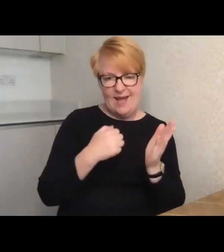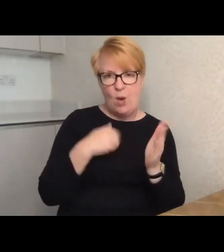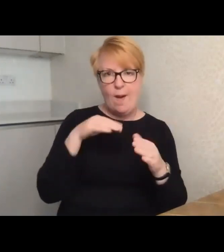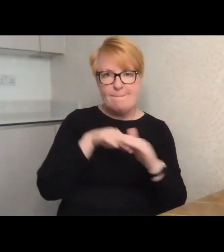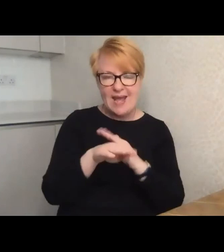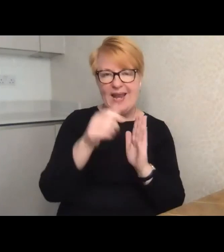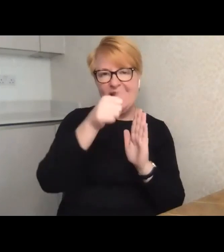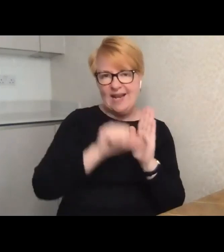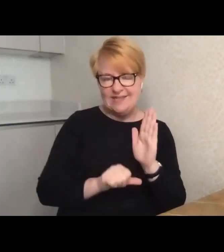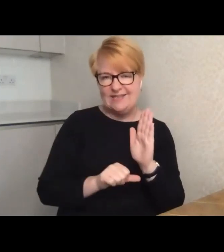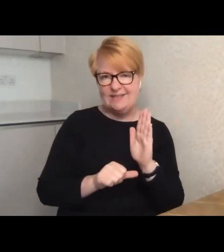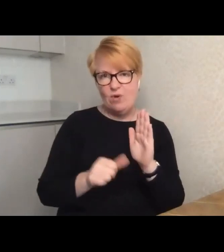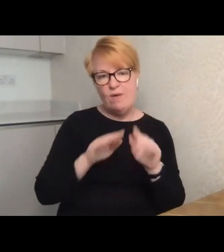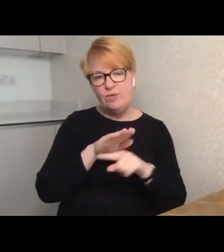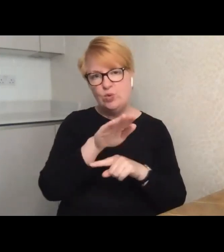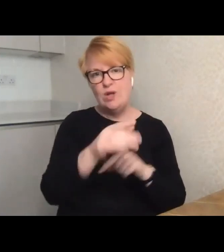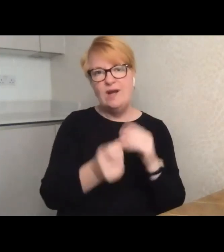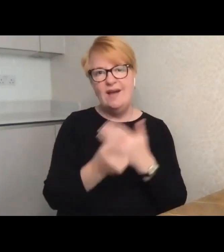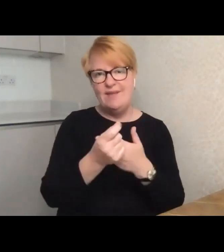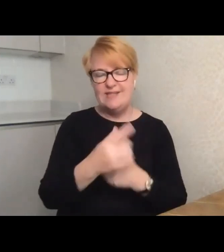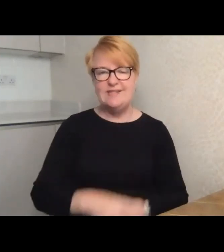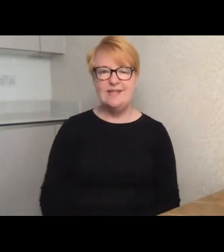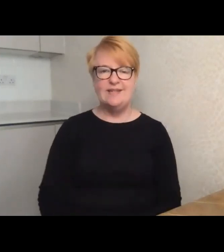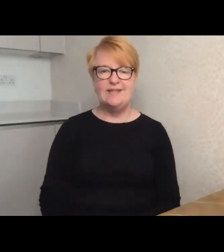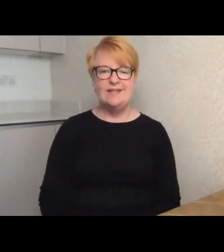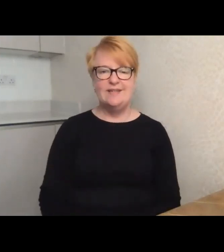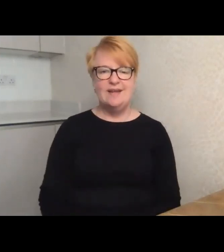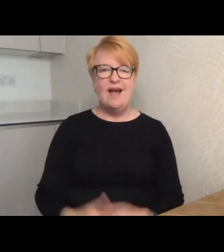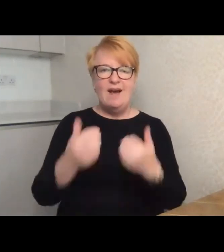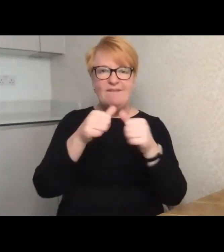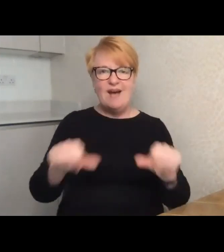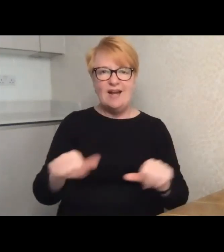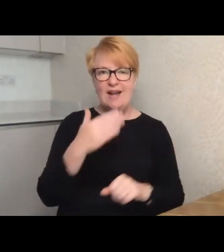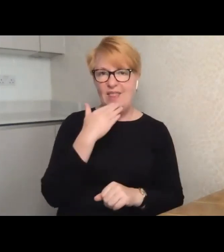and UP Projects for grant more generally. Finally, a huge thank you to our amazing speakers